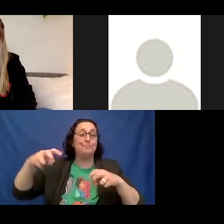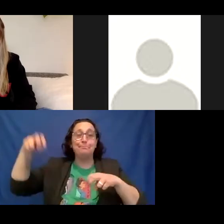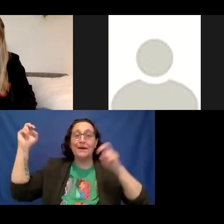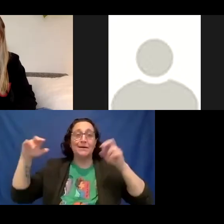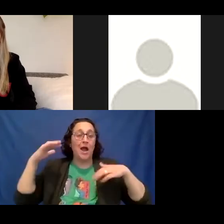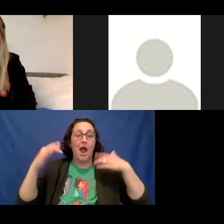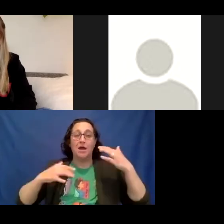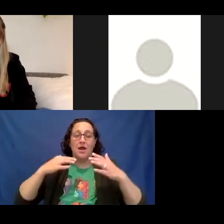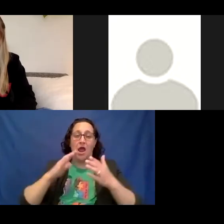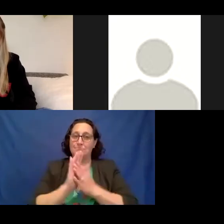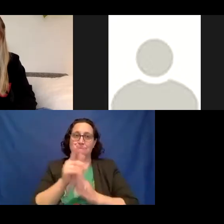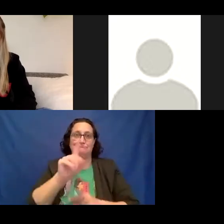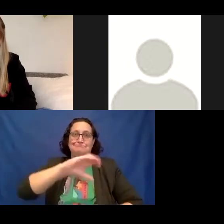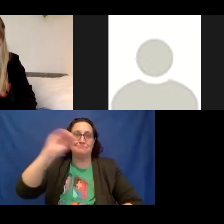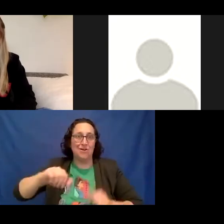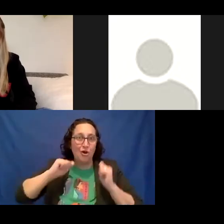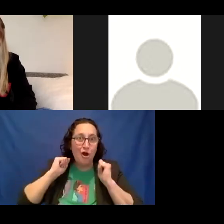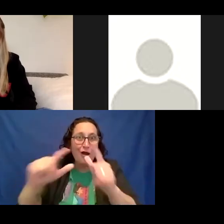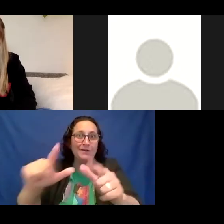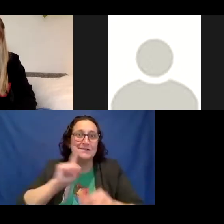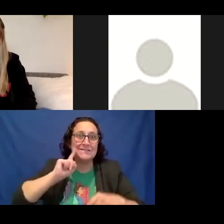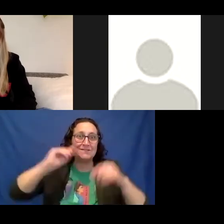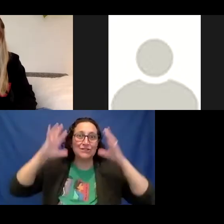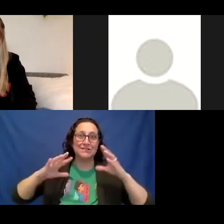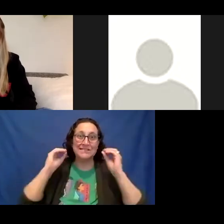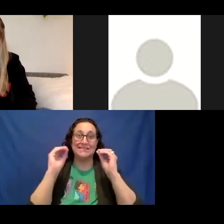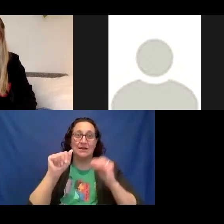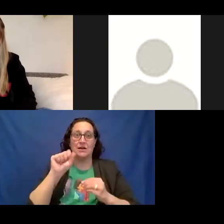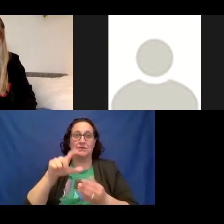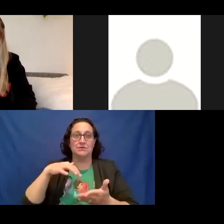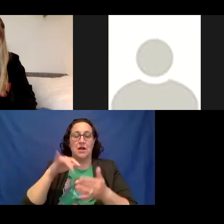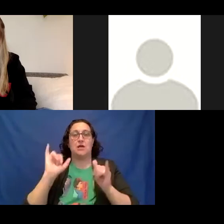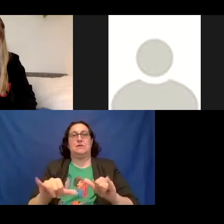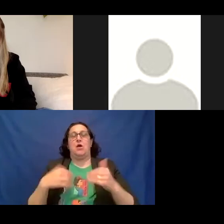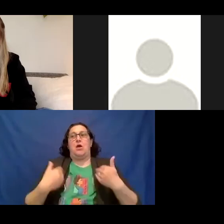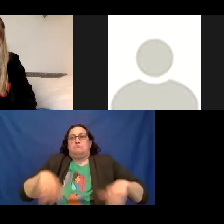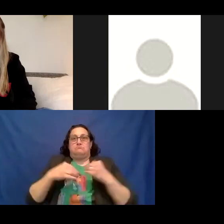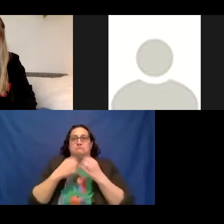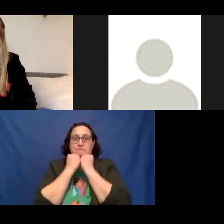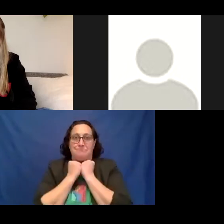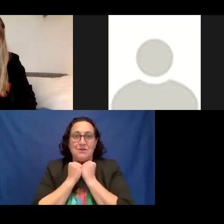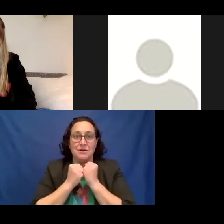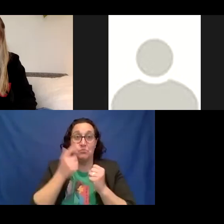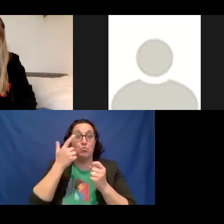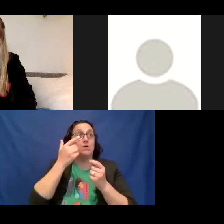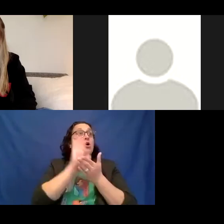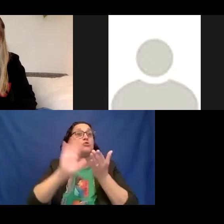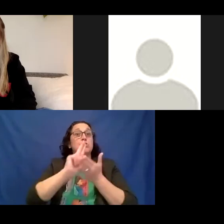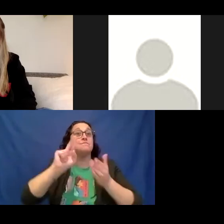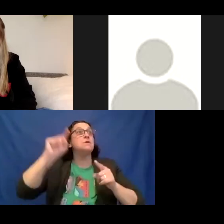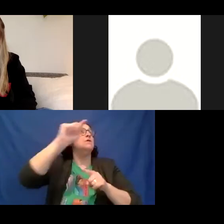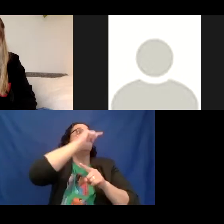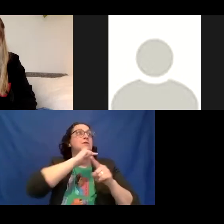be teaching their own language. And over the years here at Western, we did end up having a fully Deaf